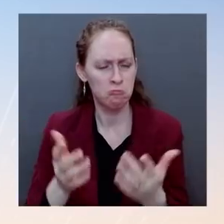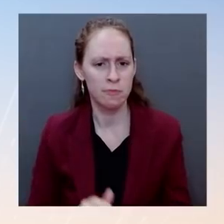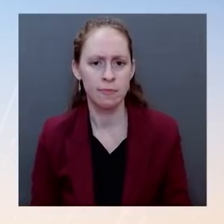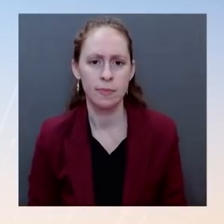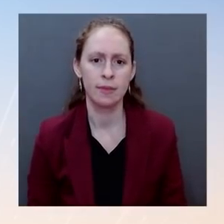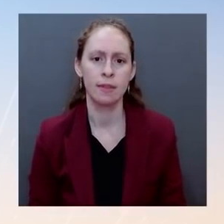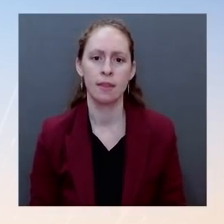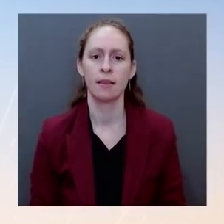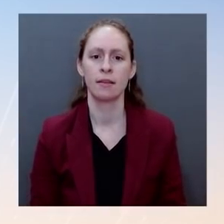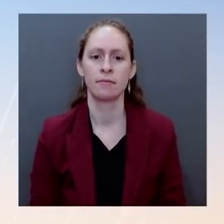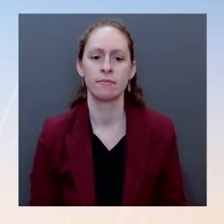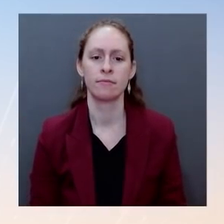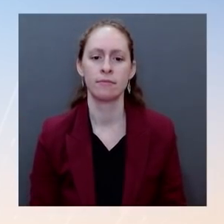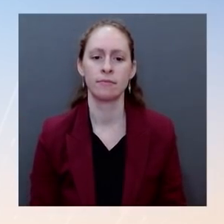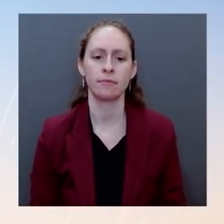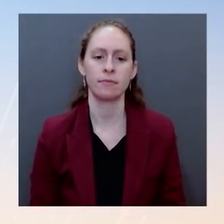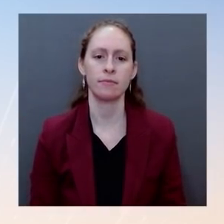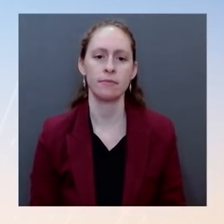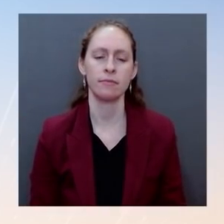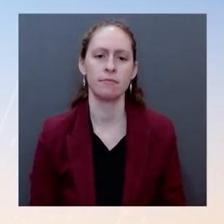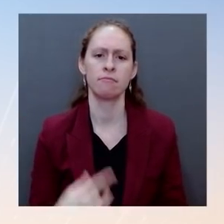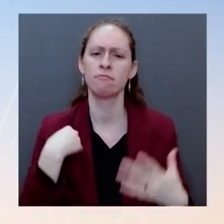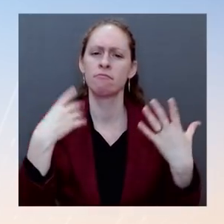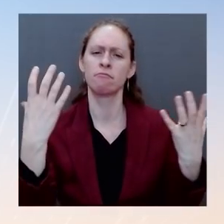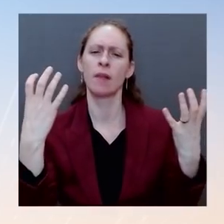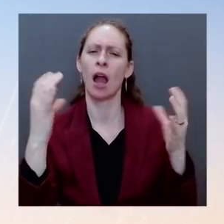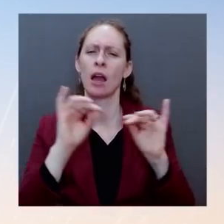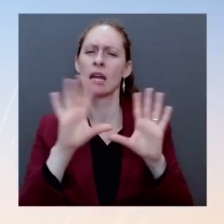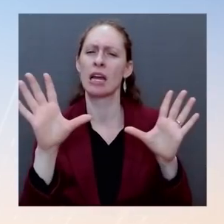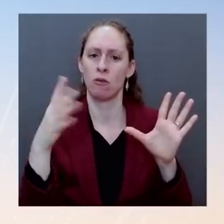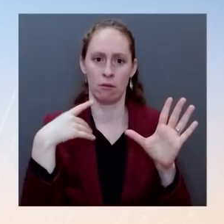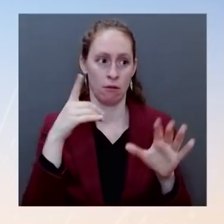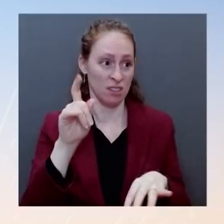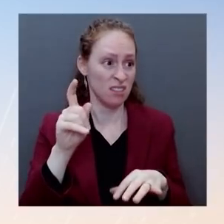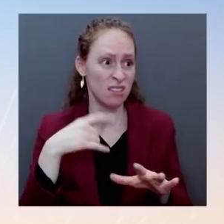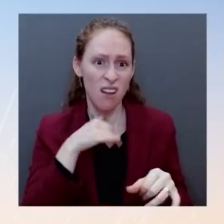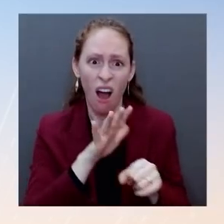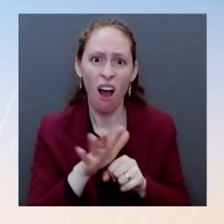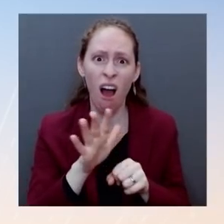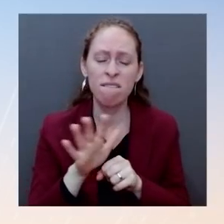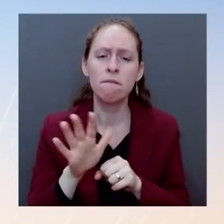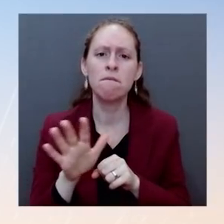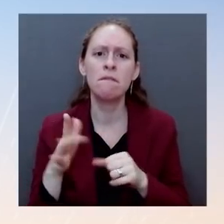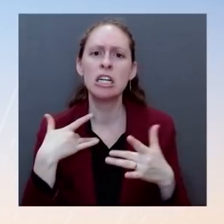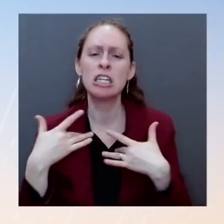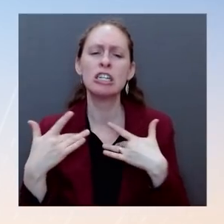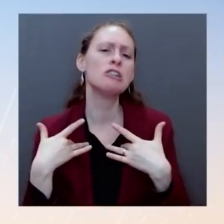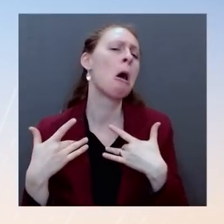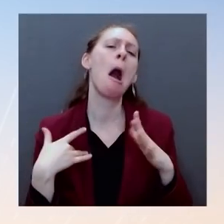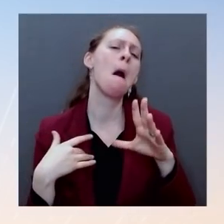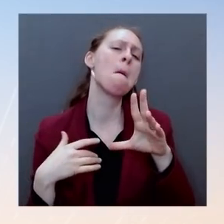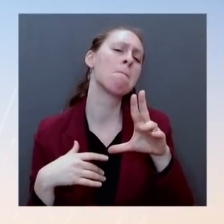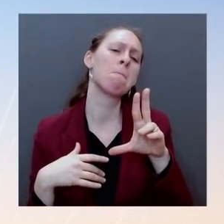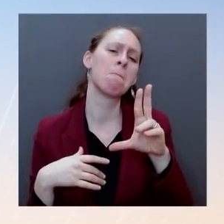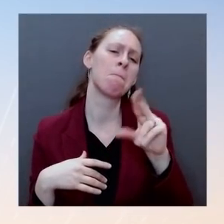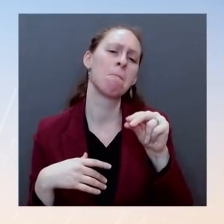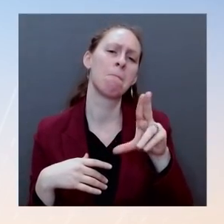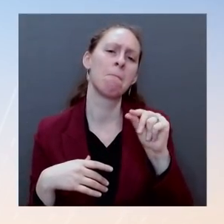I know that my colleagues from the COVID team made clear that we have a strong stockpile -- over 750 million masks --